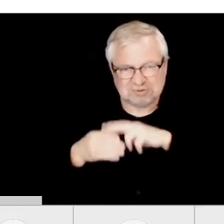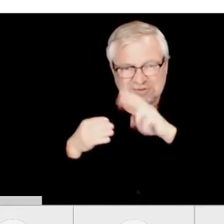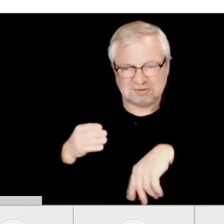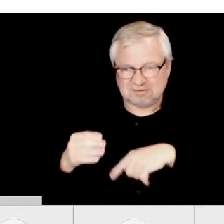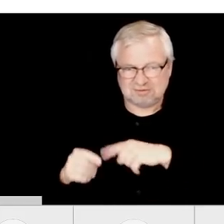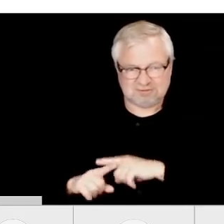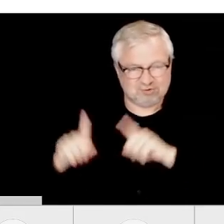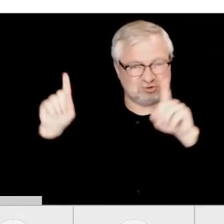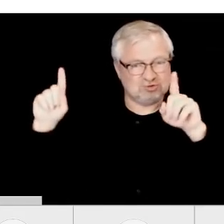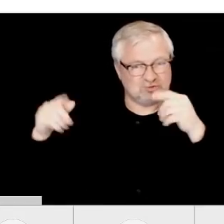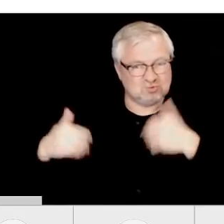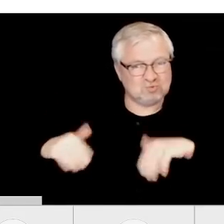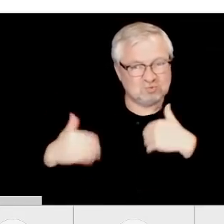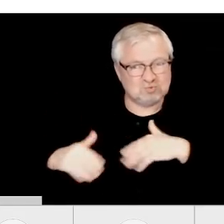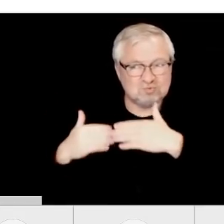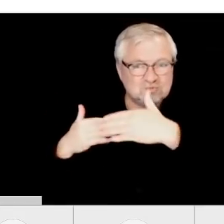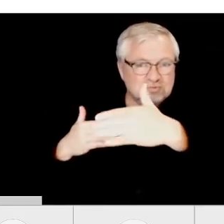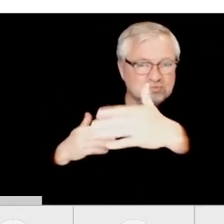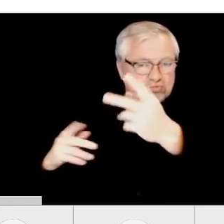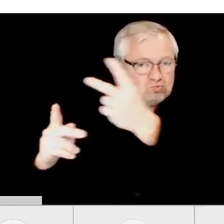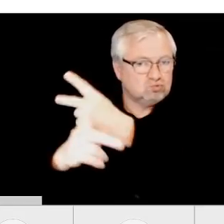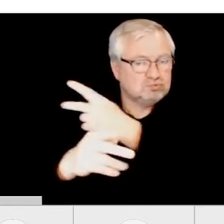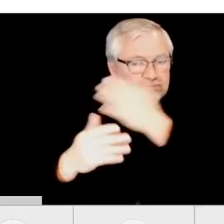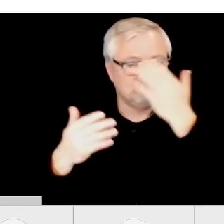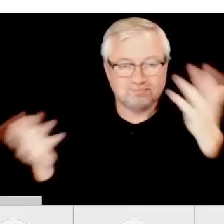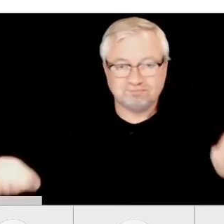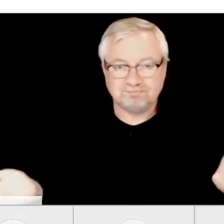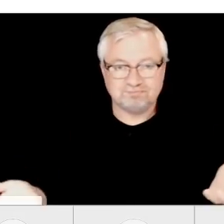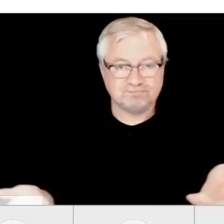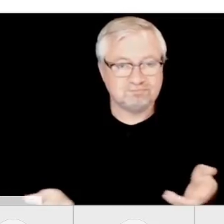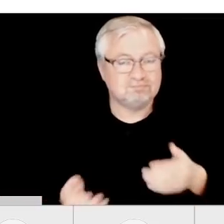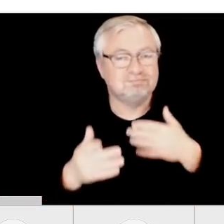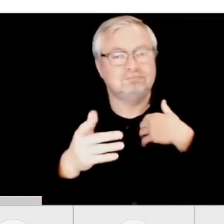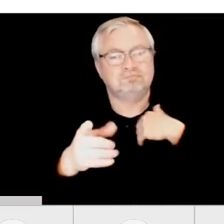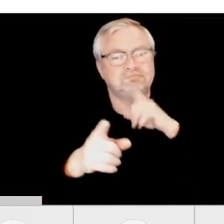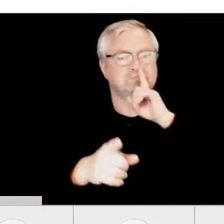So without further adieu there are three scenarios we are modeling here.